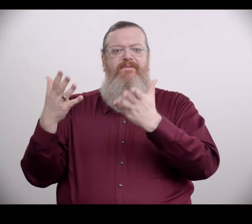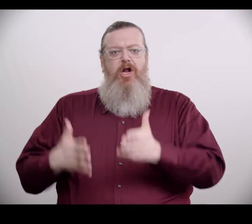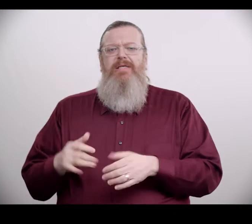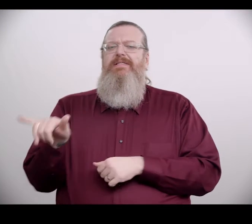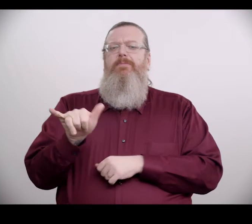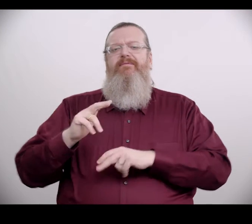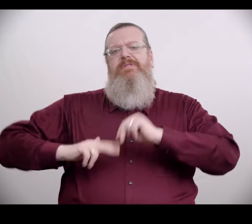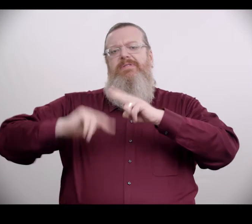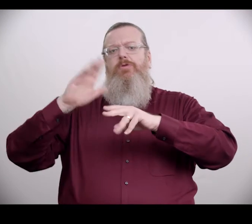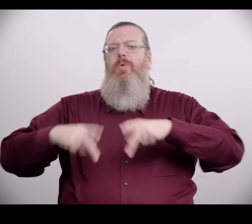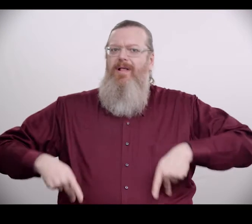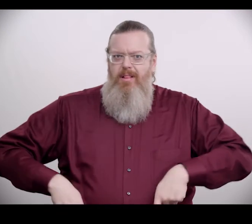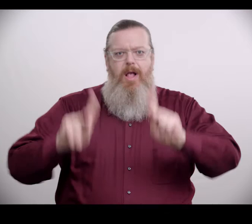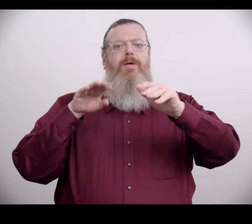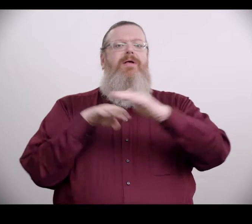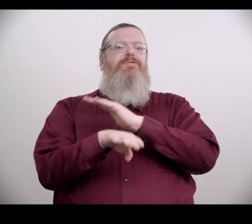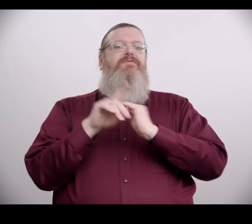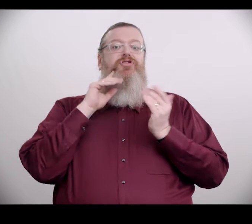allow access for service animals.